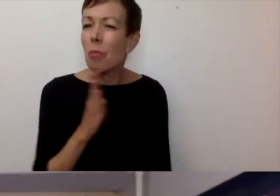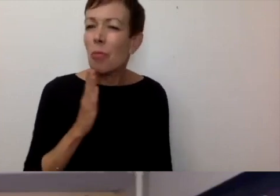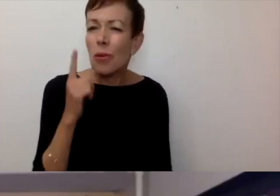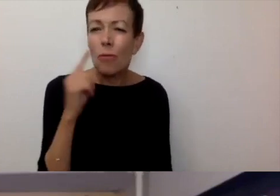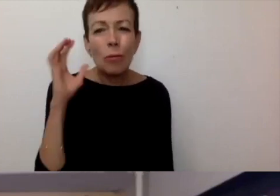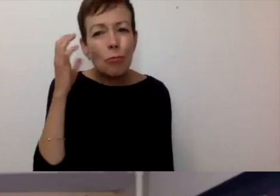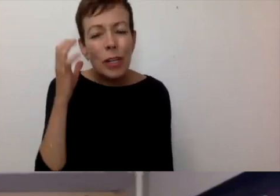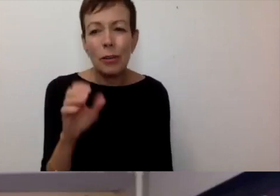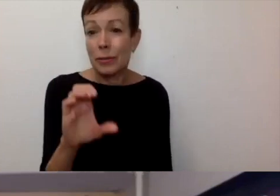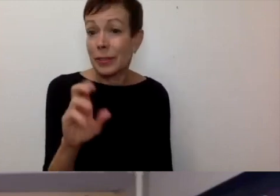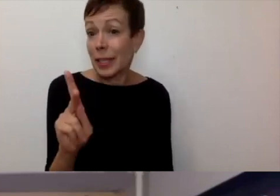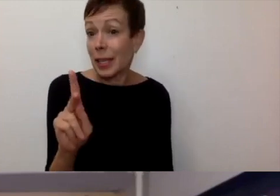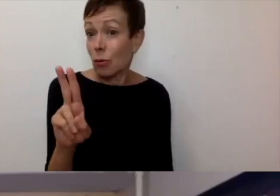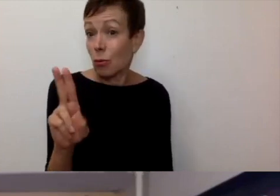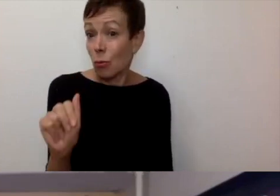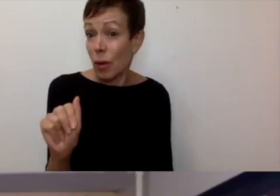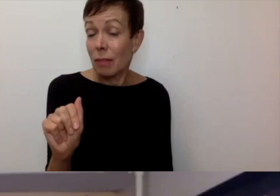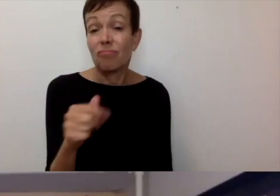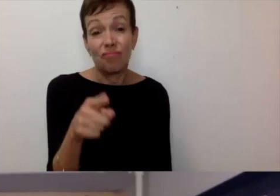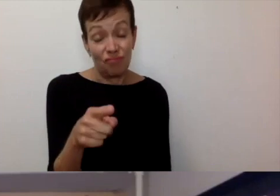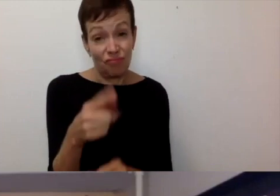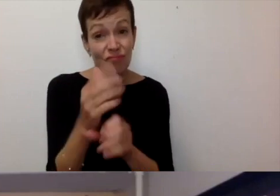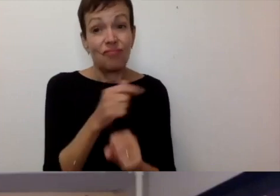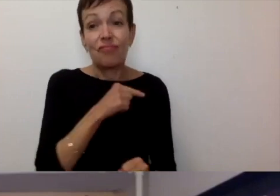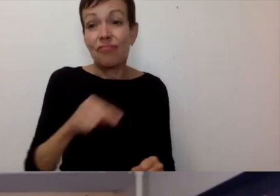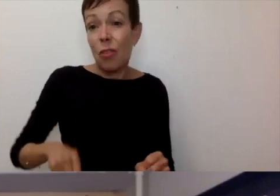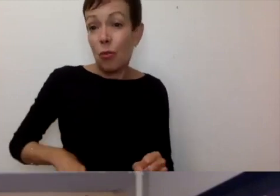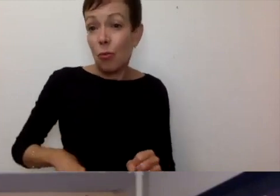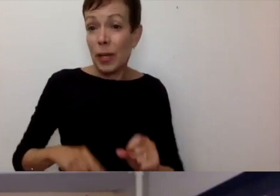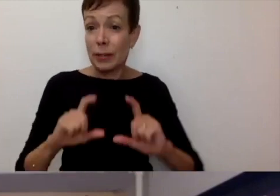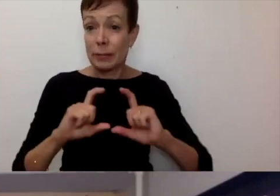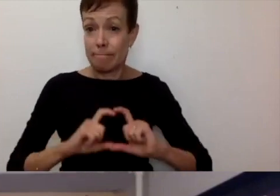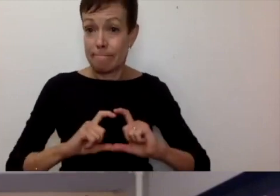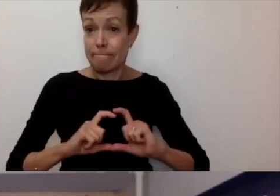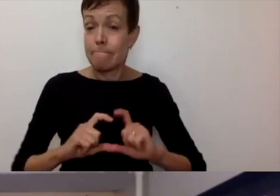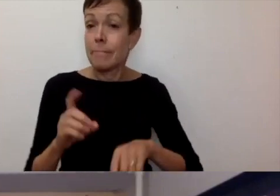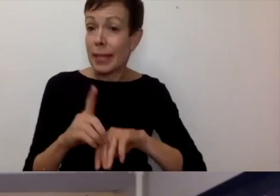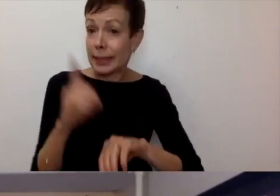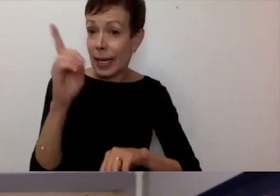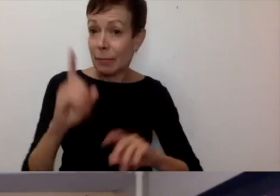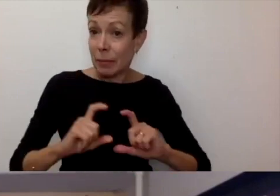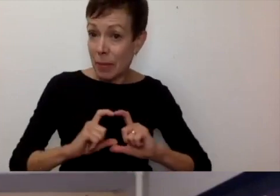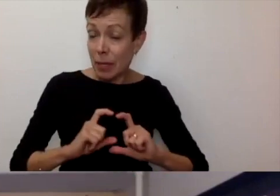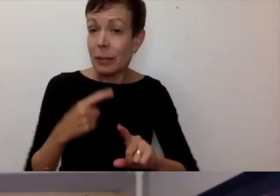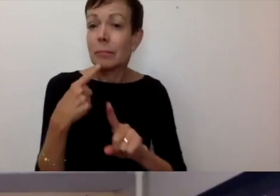paddy has been awarded the queen elizabeth ii diamond jubilee medal as well as the 2013 harry and martha cohen award